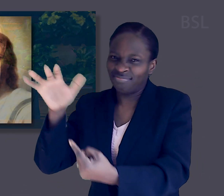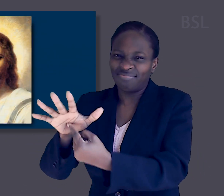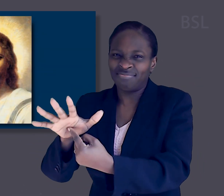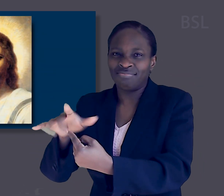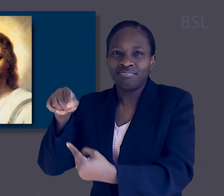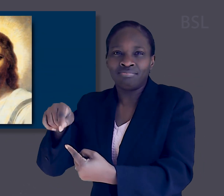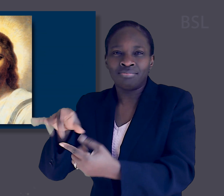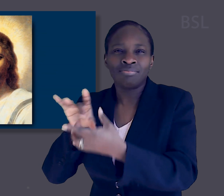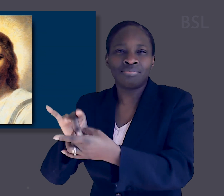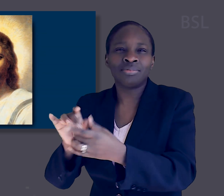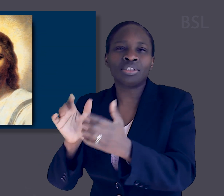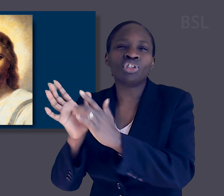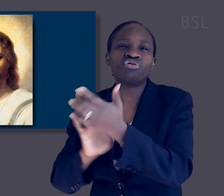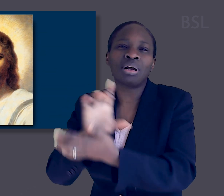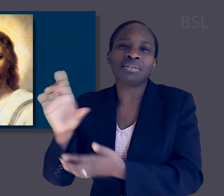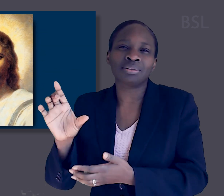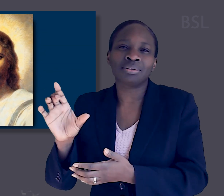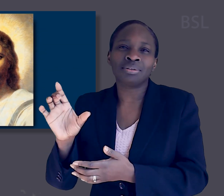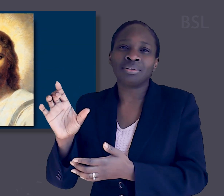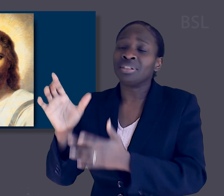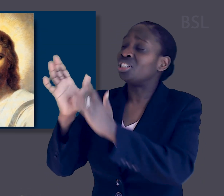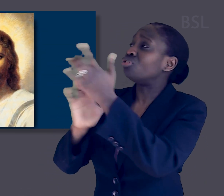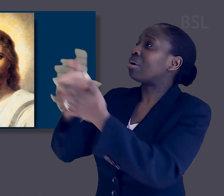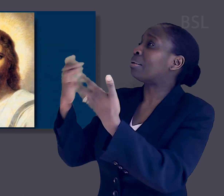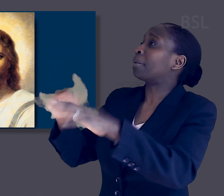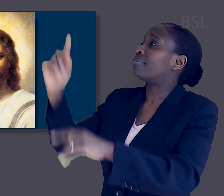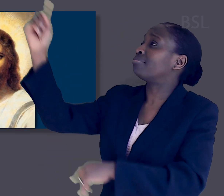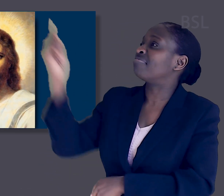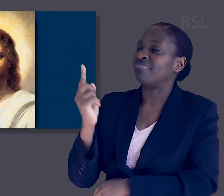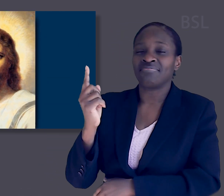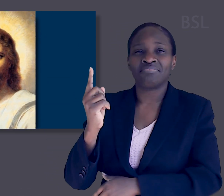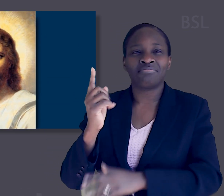Because of Jesus Christ, everything changed.